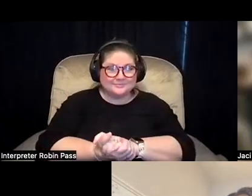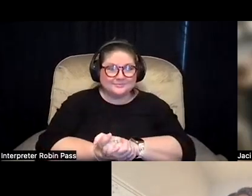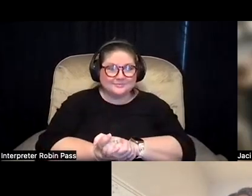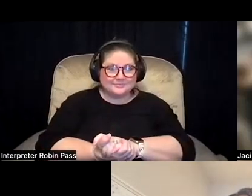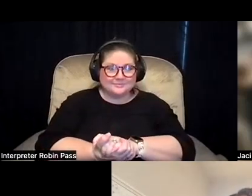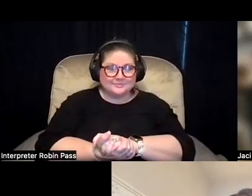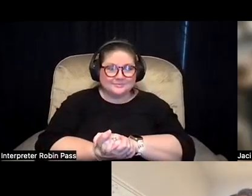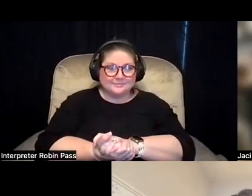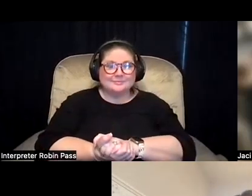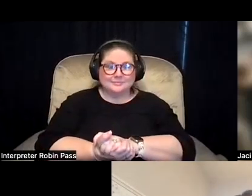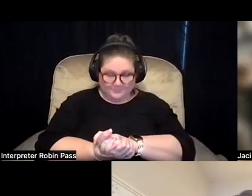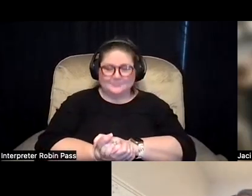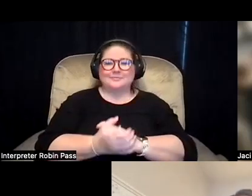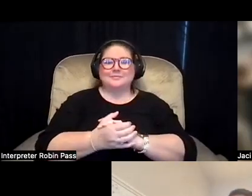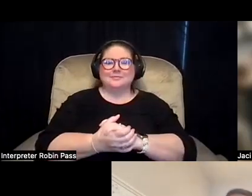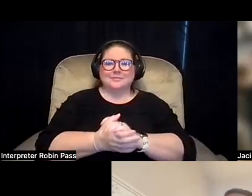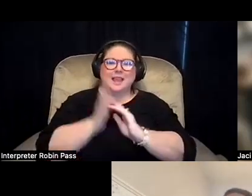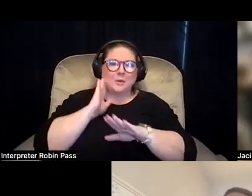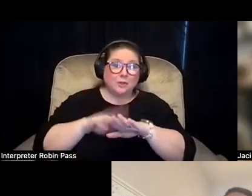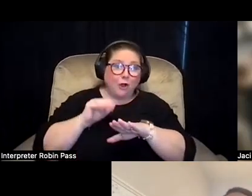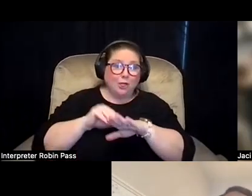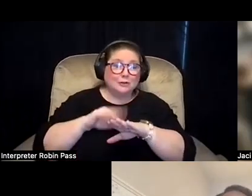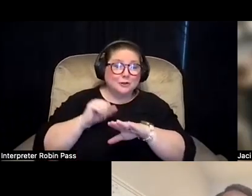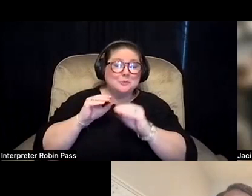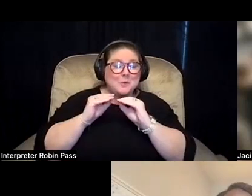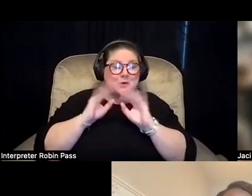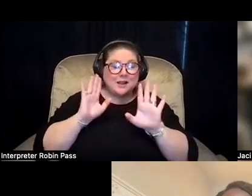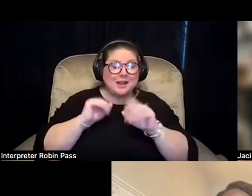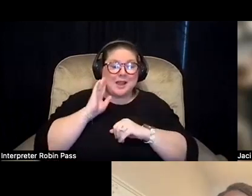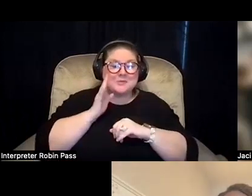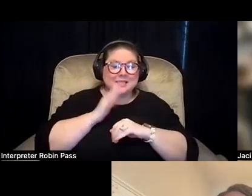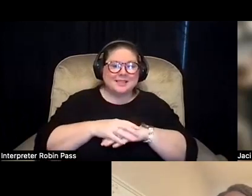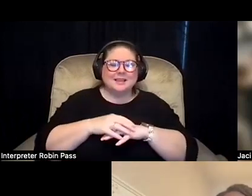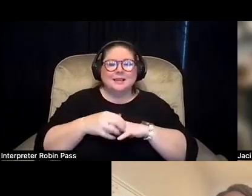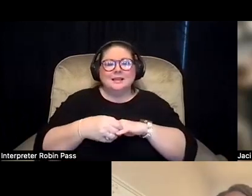okay well i'm going to keep calling on you um as we do some of these plugs so cassandra i'm going